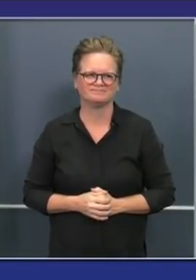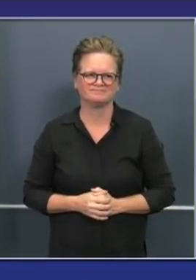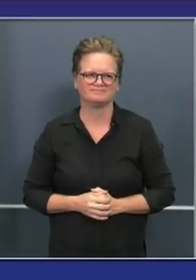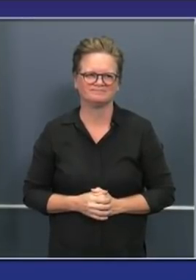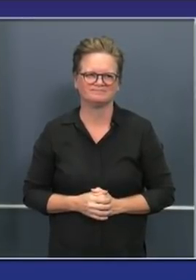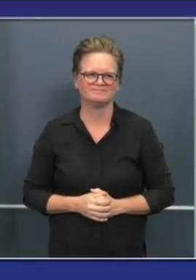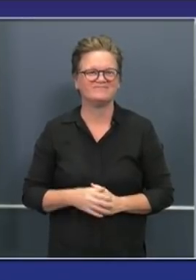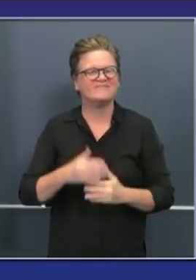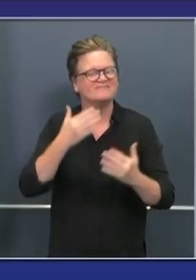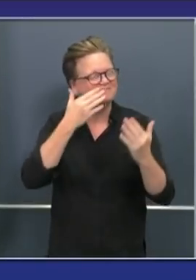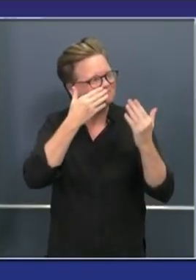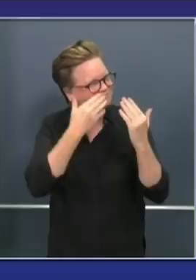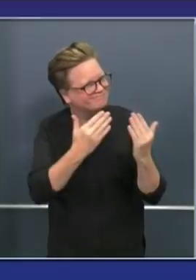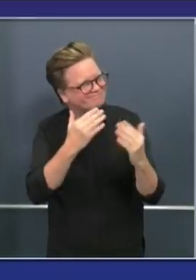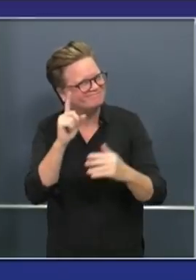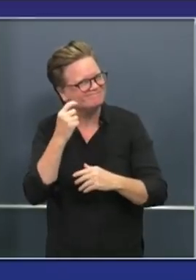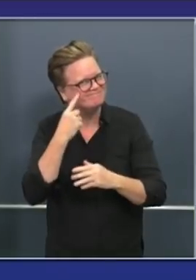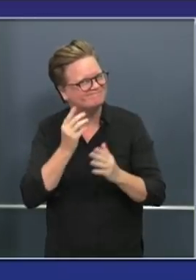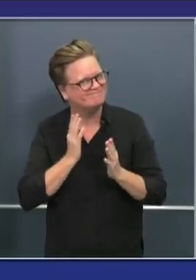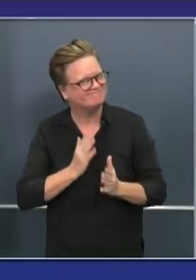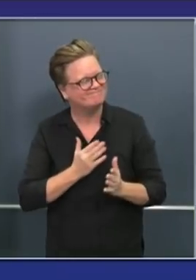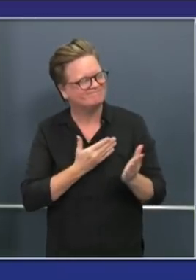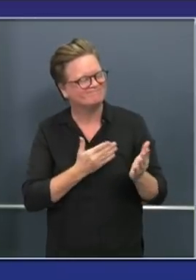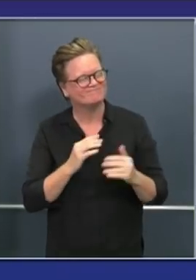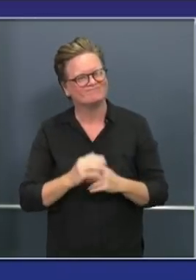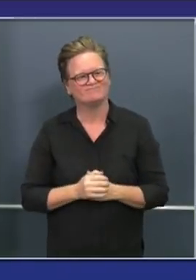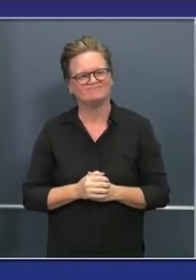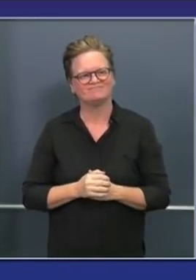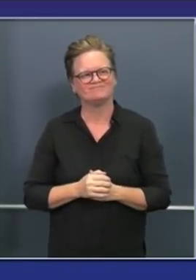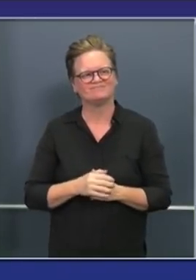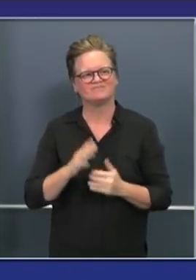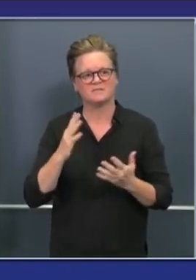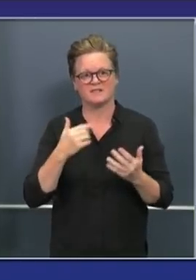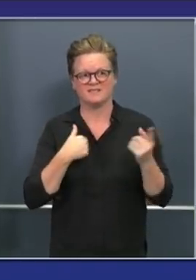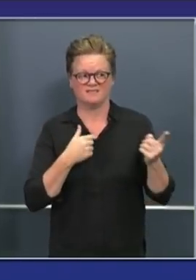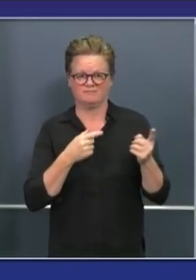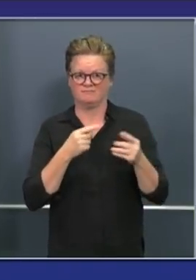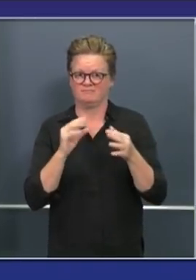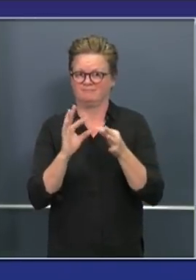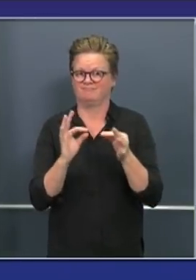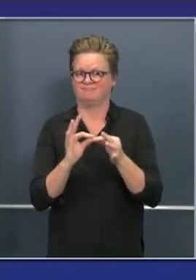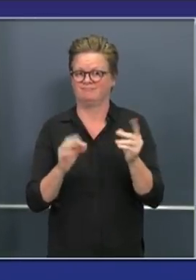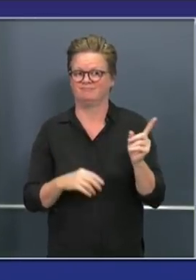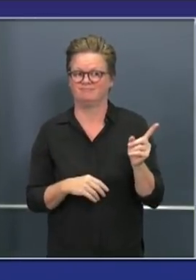DR. GALLEY. THANK YOU, GOVERNOR.